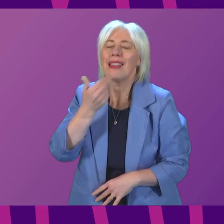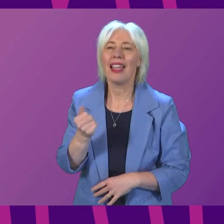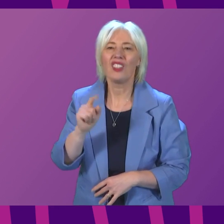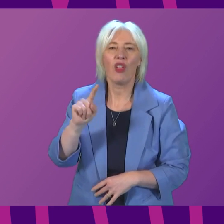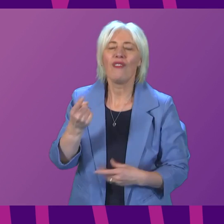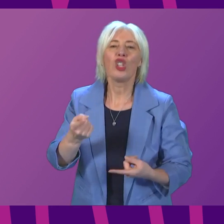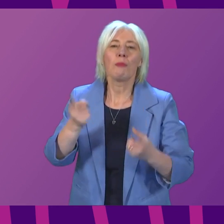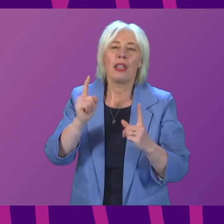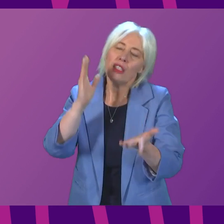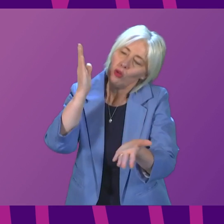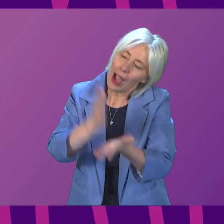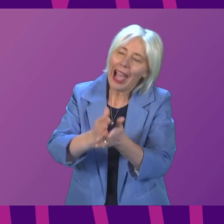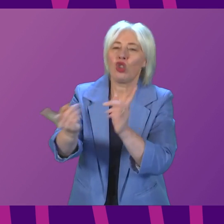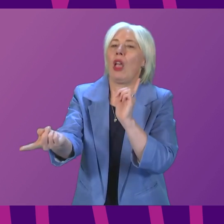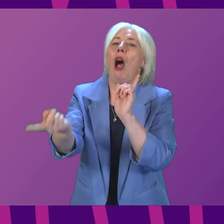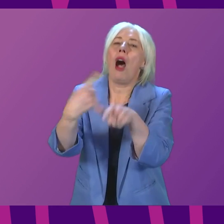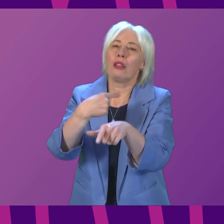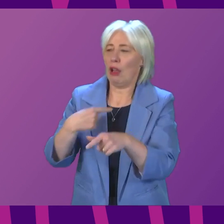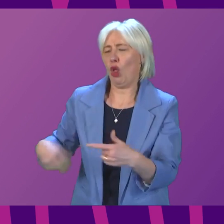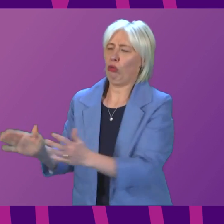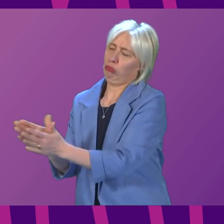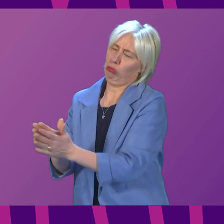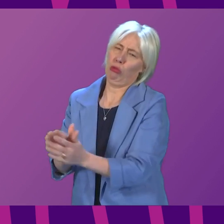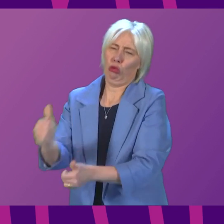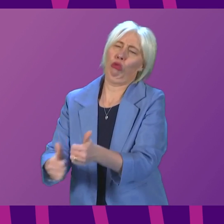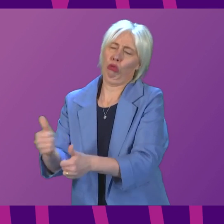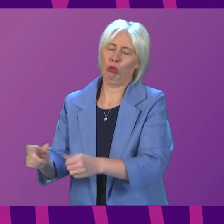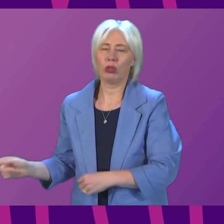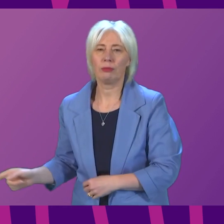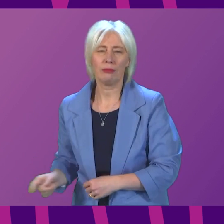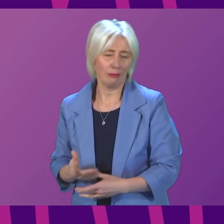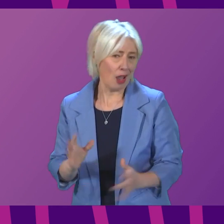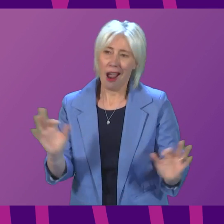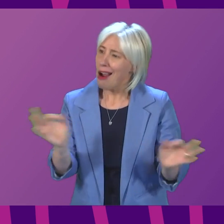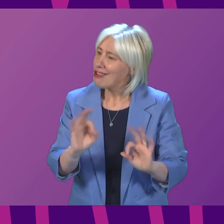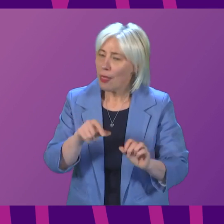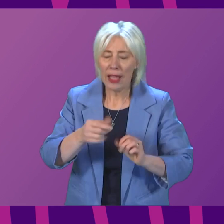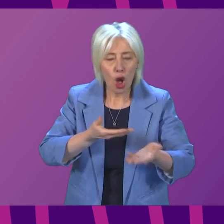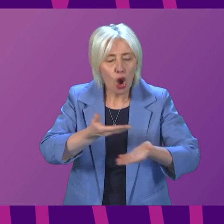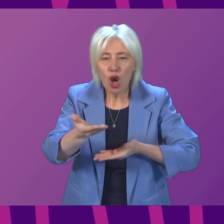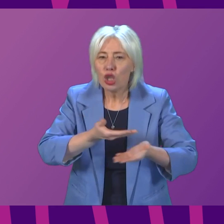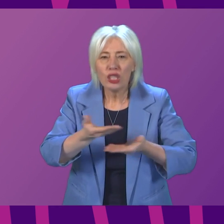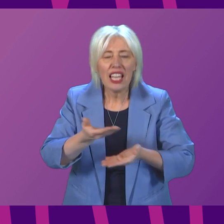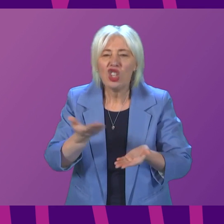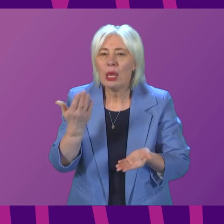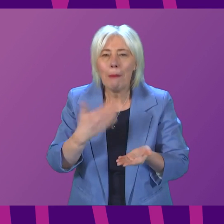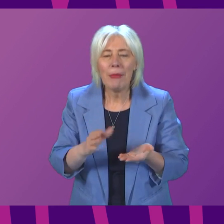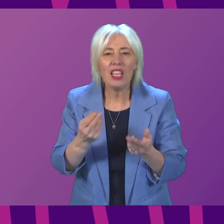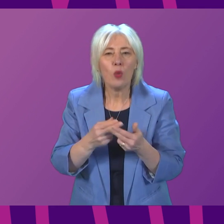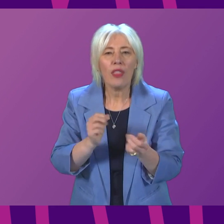There was still nothing in her reply about the consultation that her Government has had with the Scottish Fire and Rescue Service.